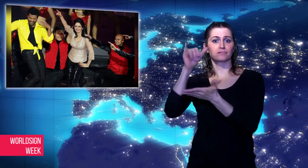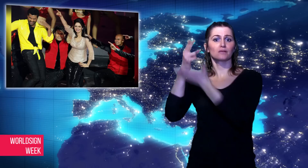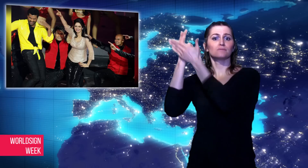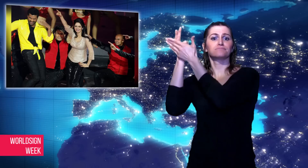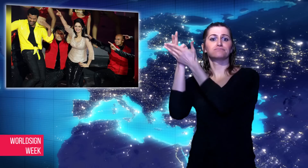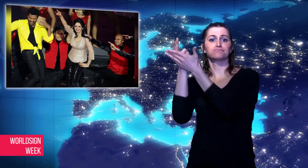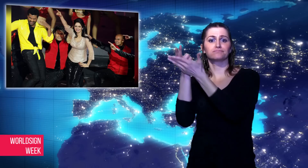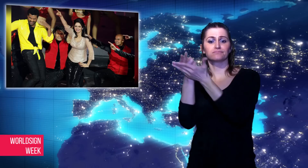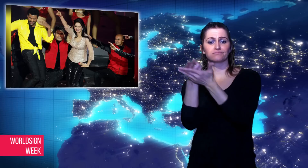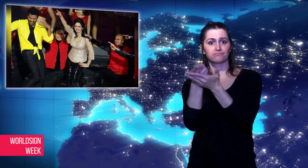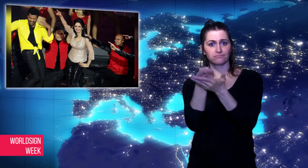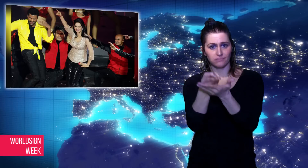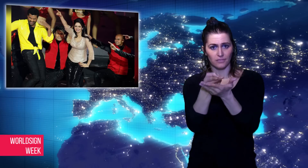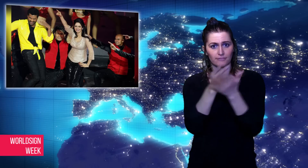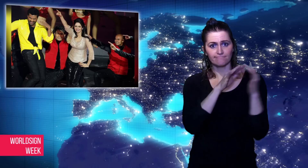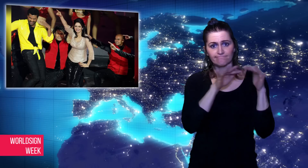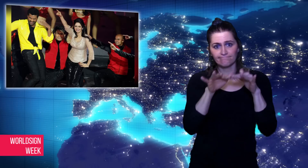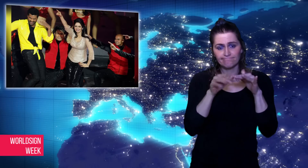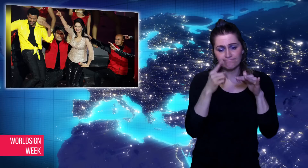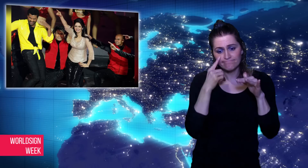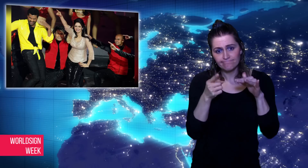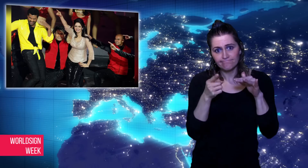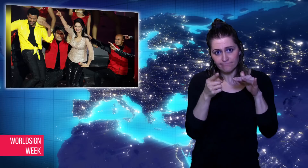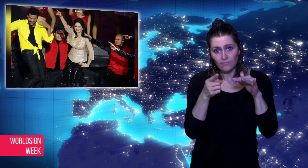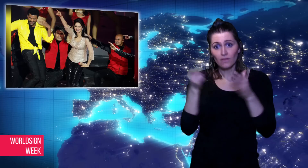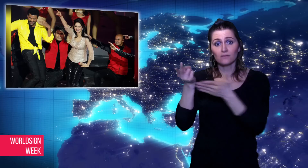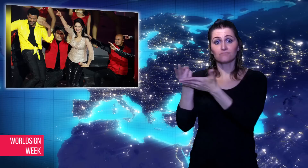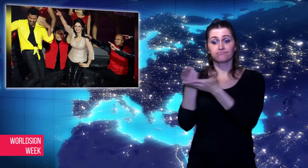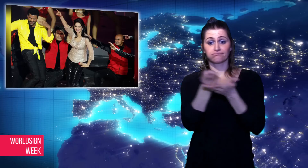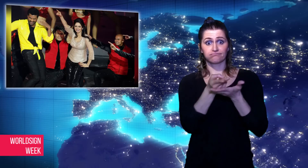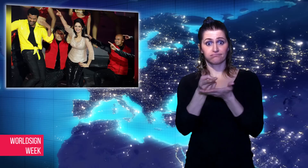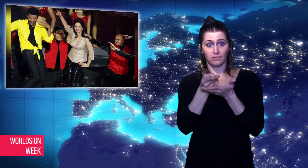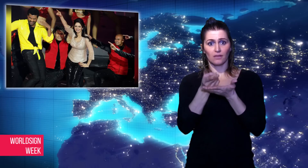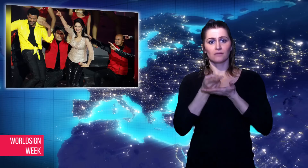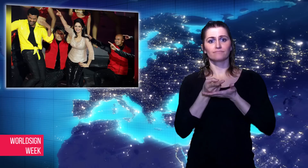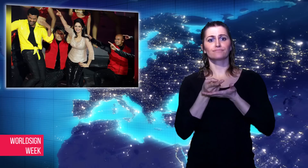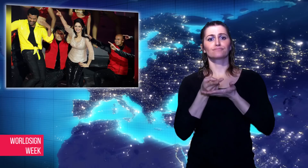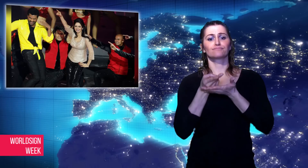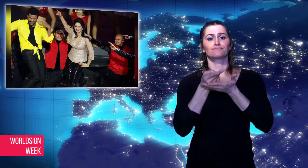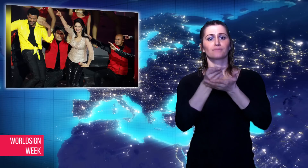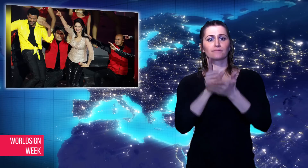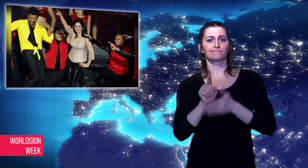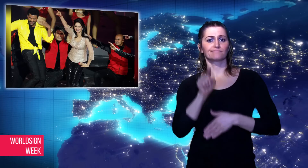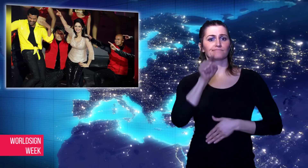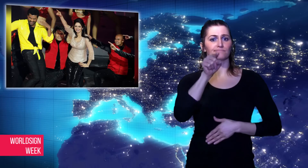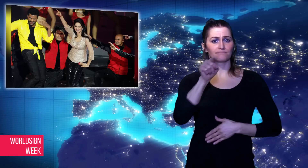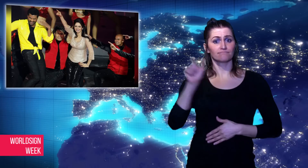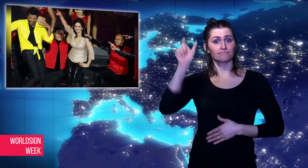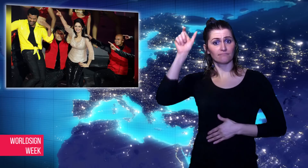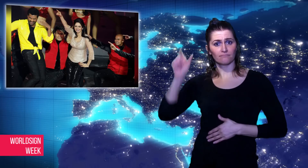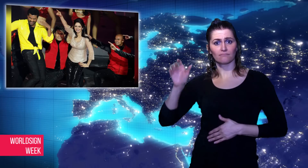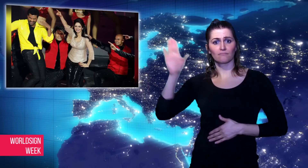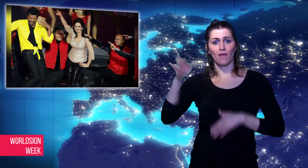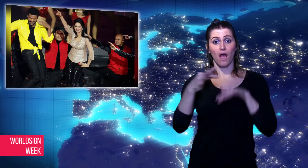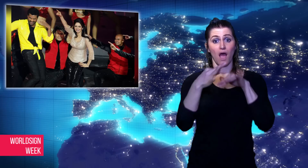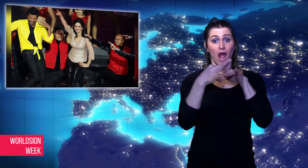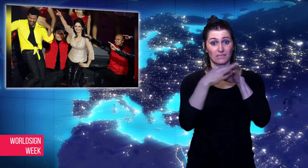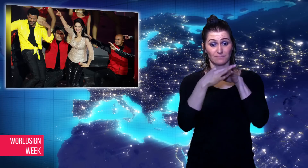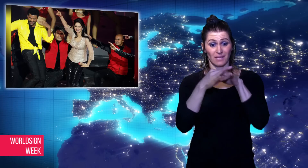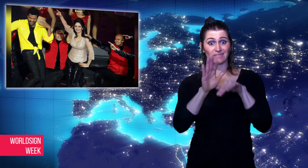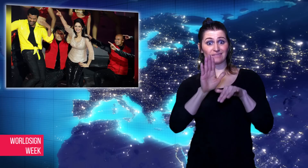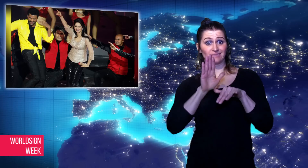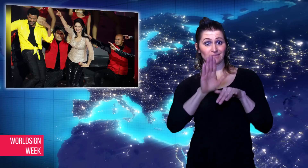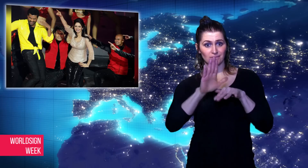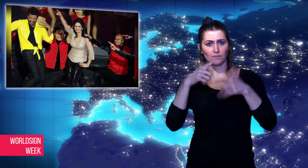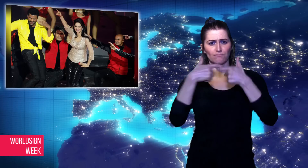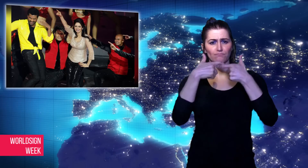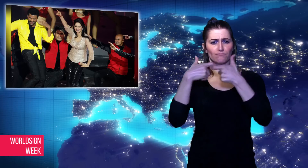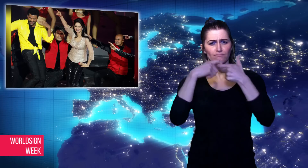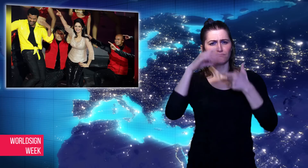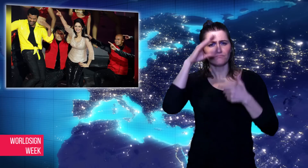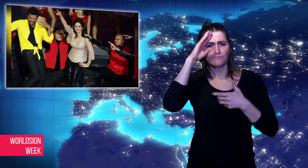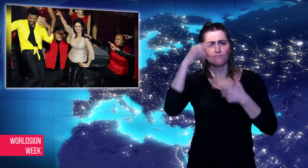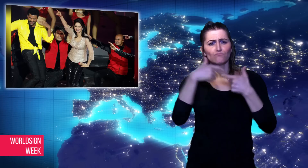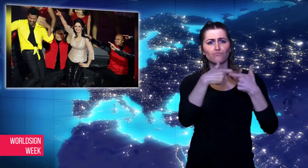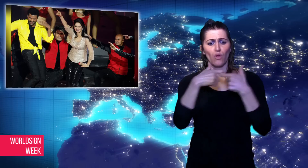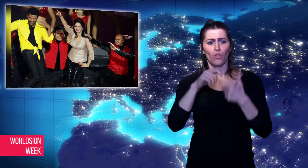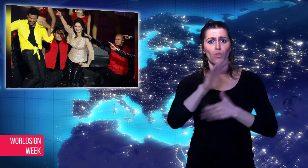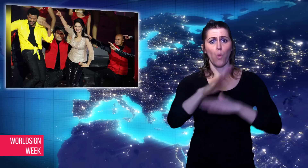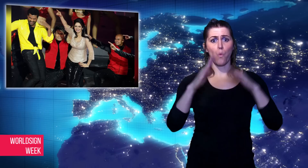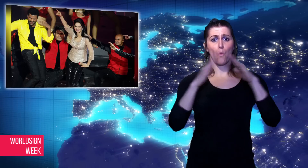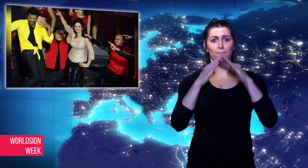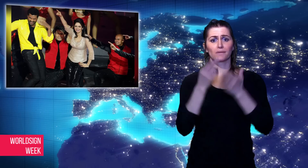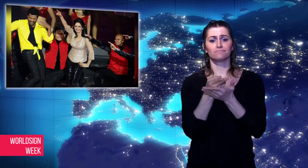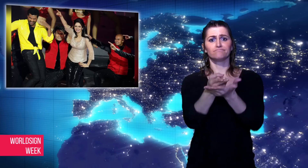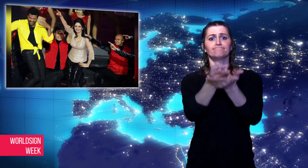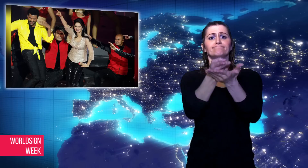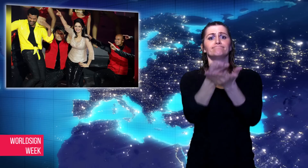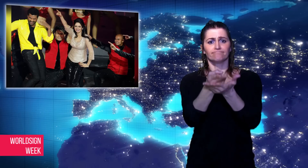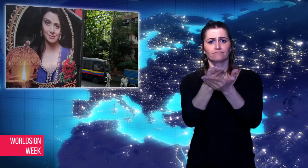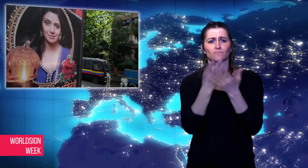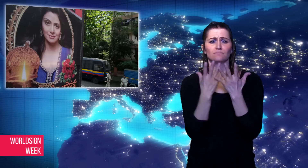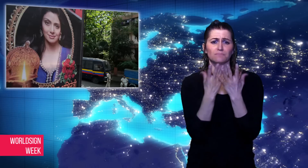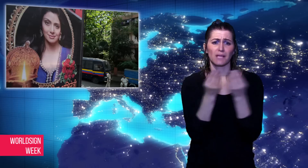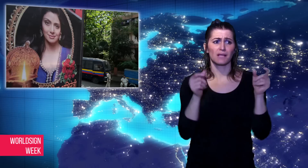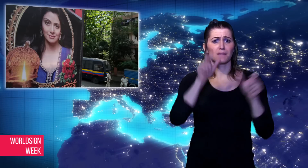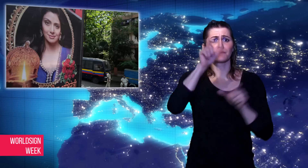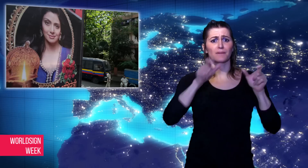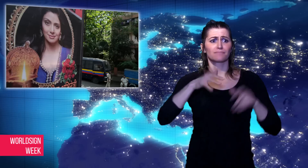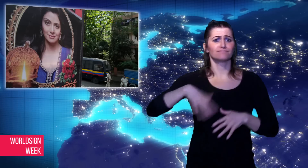Tuesday and at her brother in law’s home